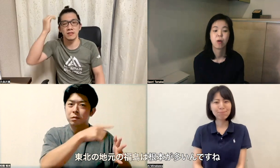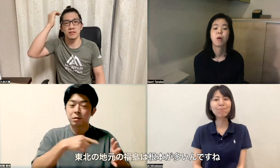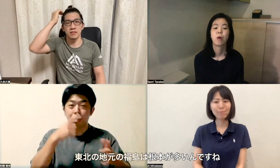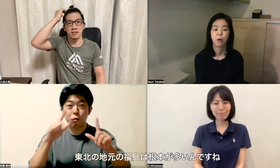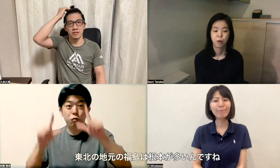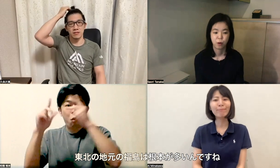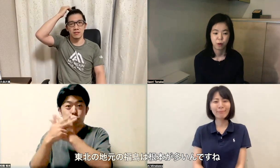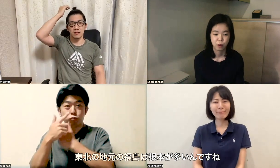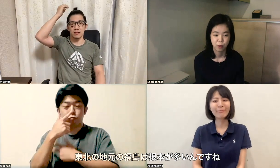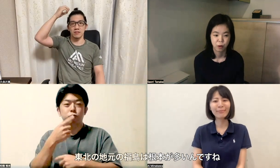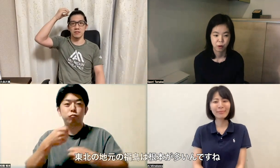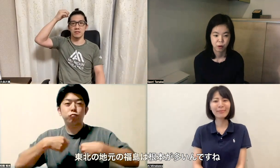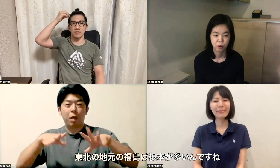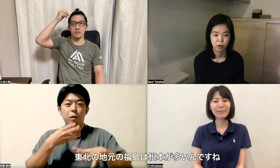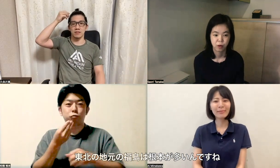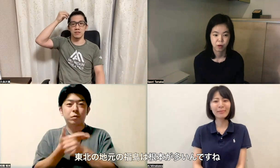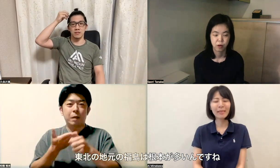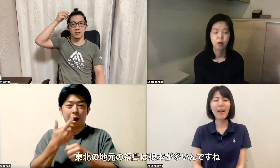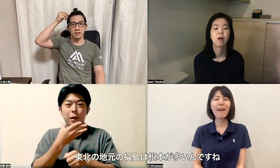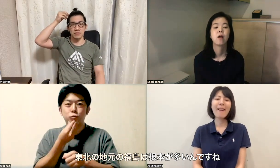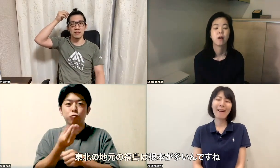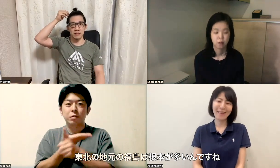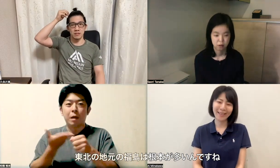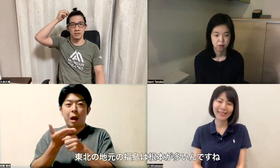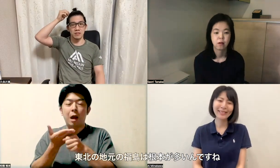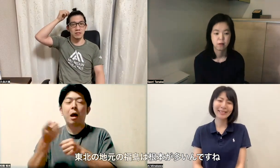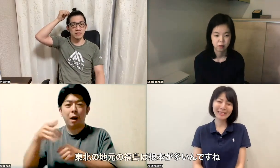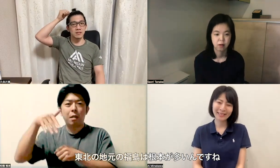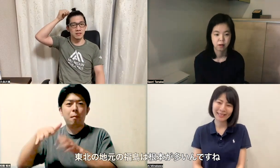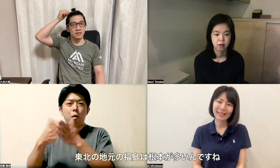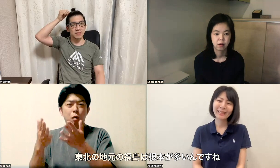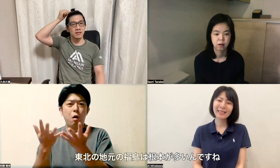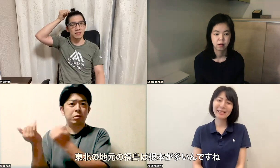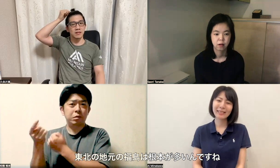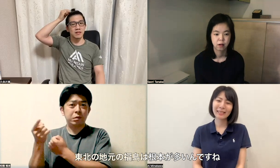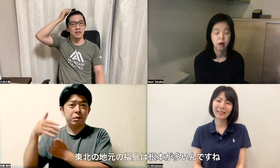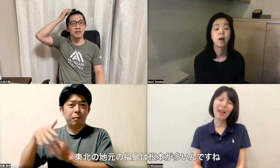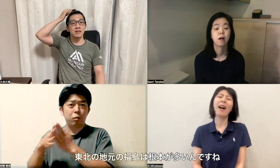where I live in the Tohoku region, there are many Nemoto.